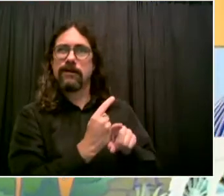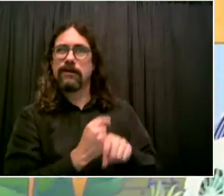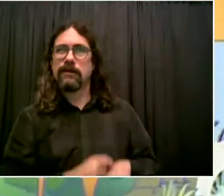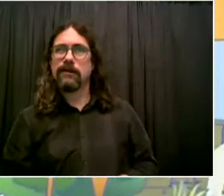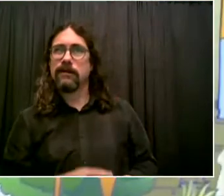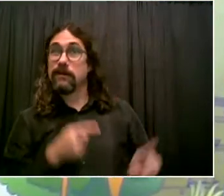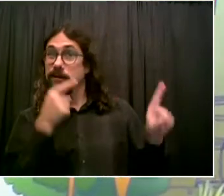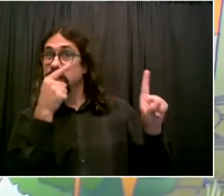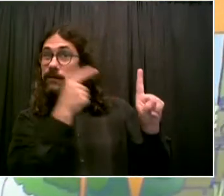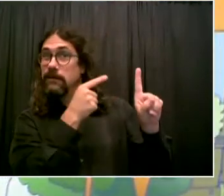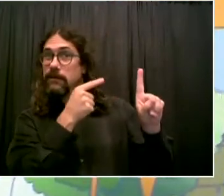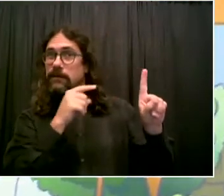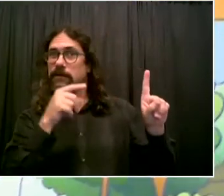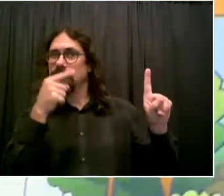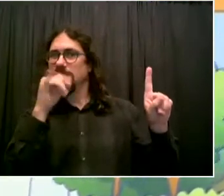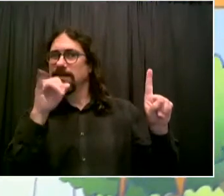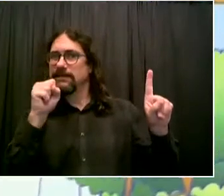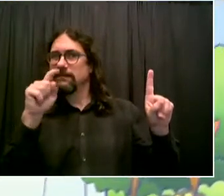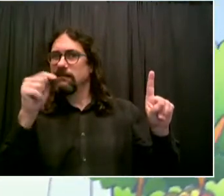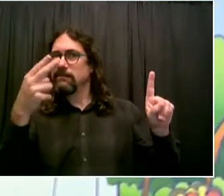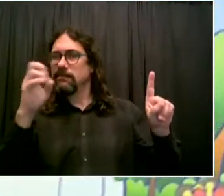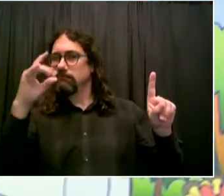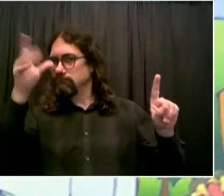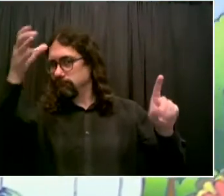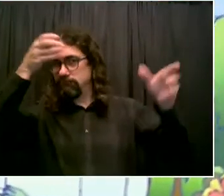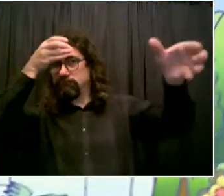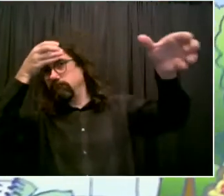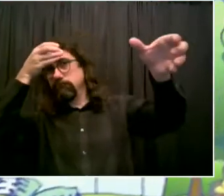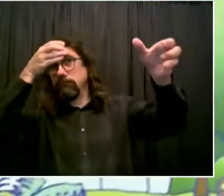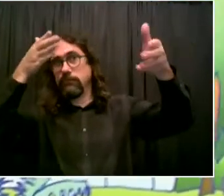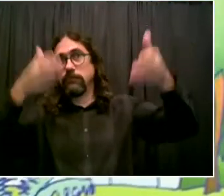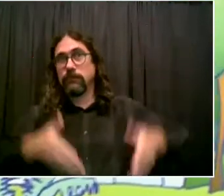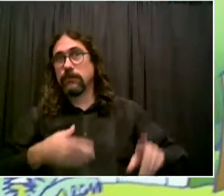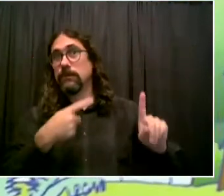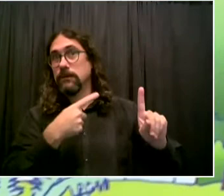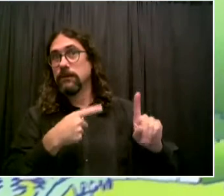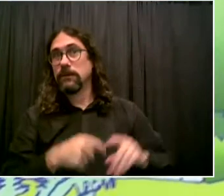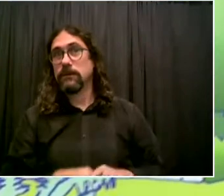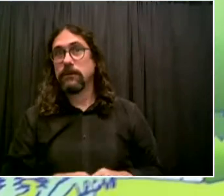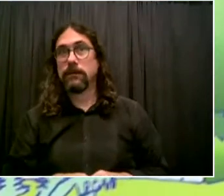YOU TAL, KYOU ARE THE SCHOLAR, HE'S A TEACHER